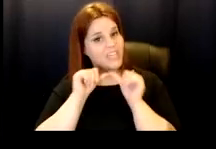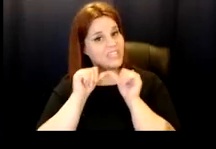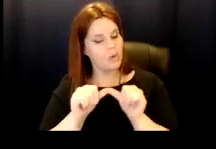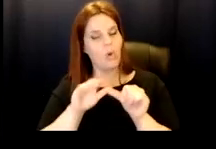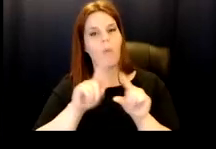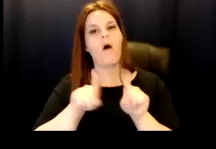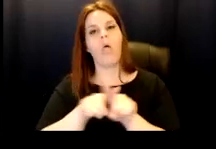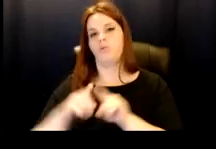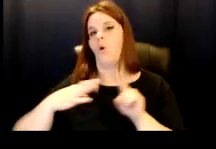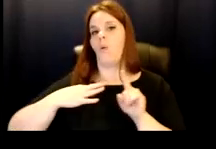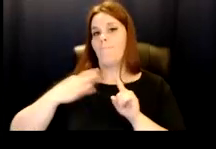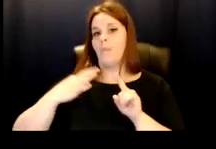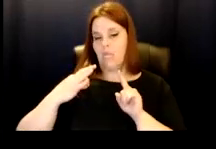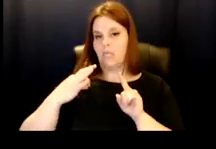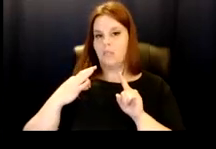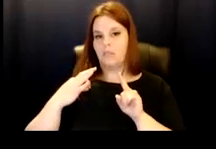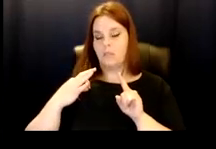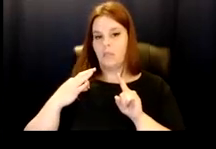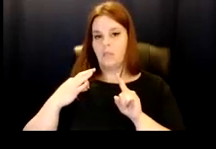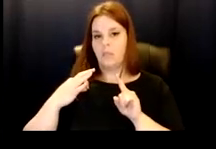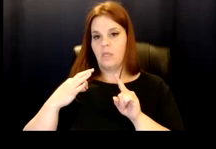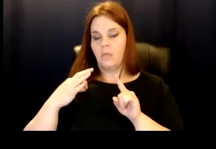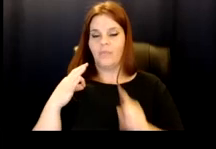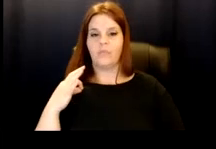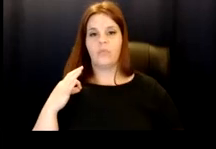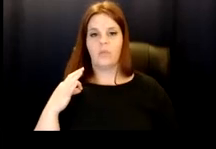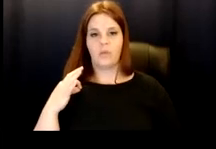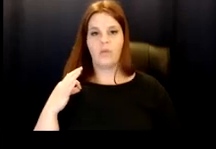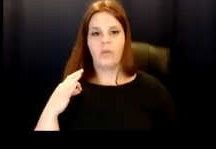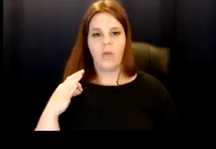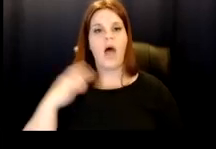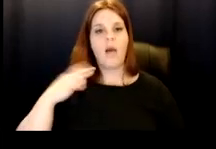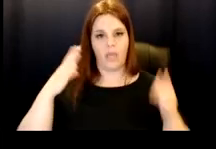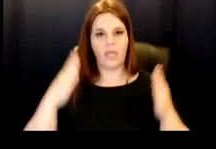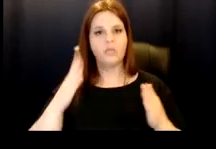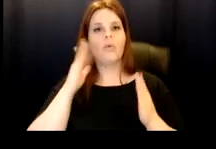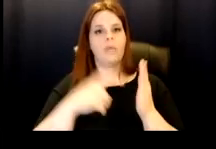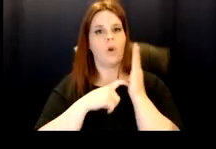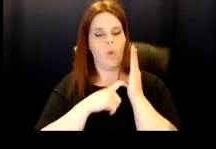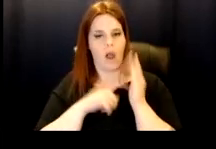were also, as Wendy noted during the Q and A session, required to provide the racial